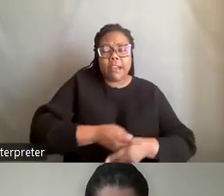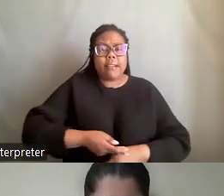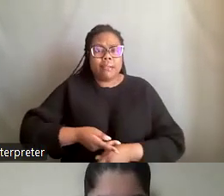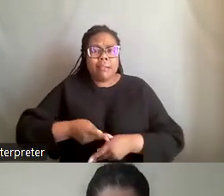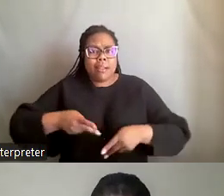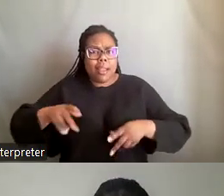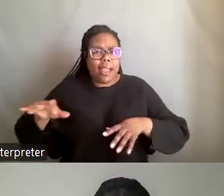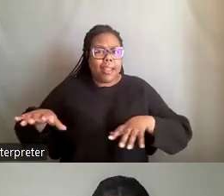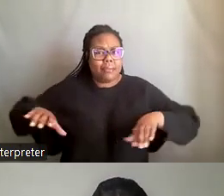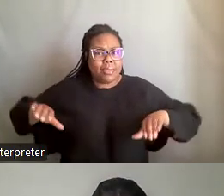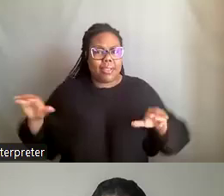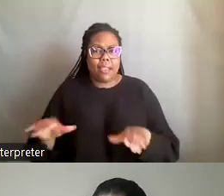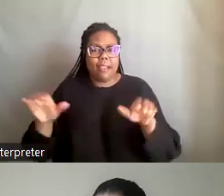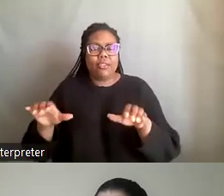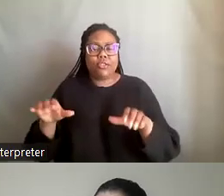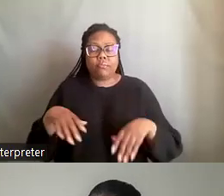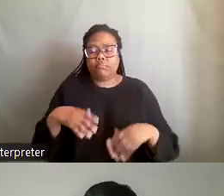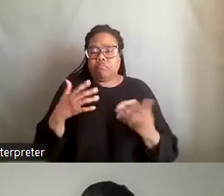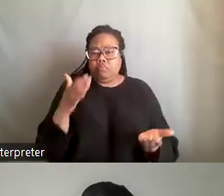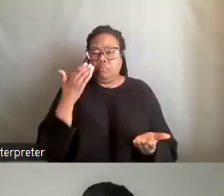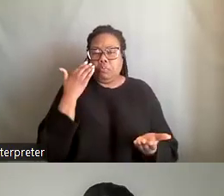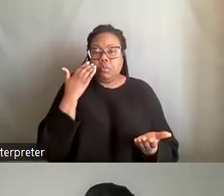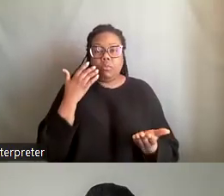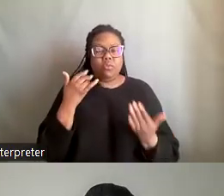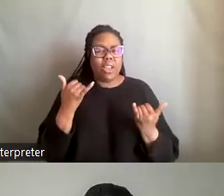today's topic is taking care and taking action. I think we